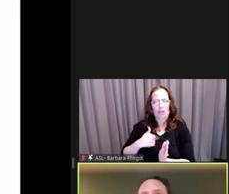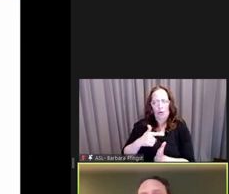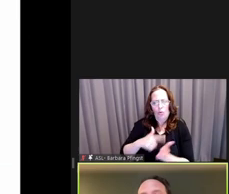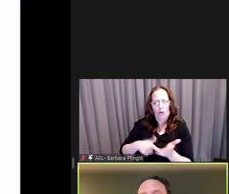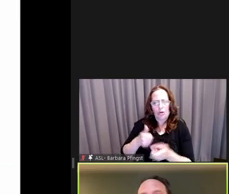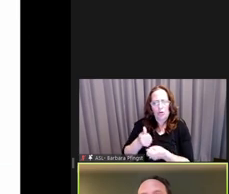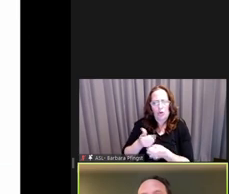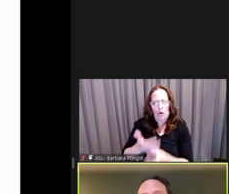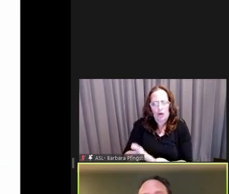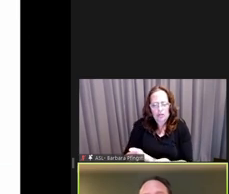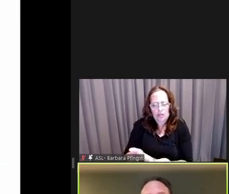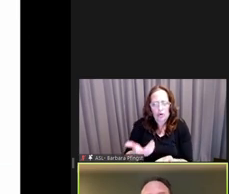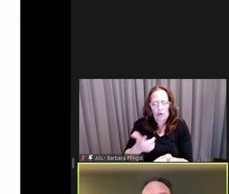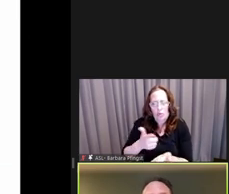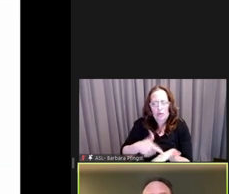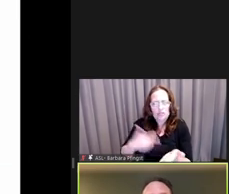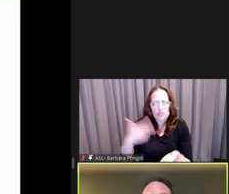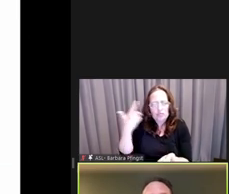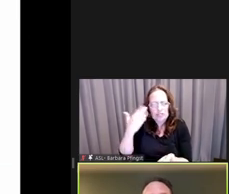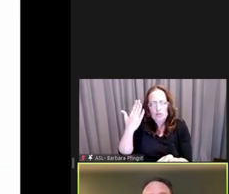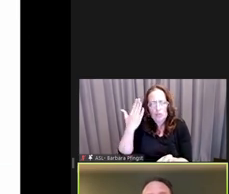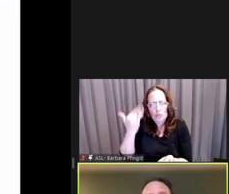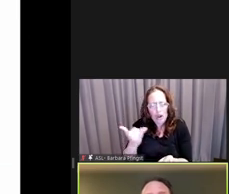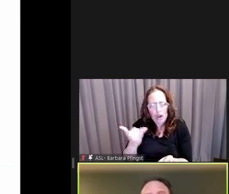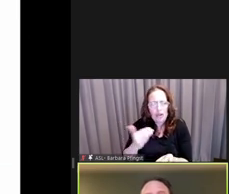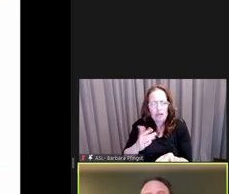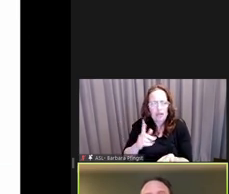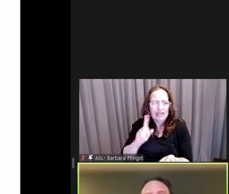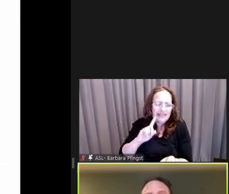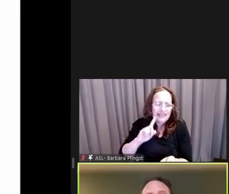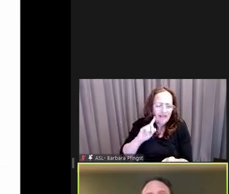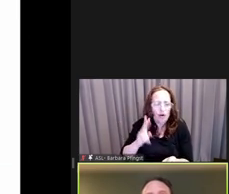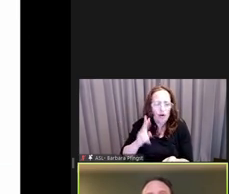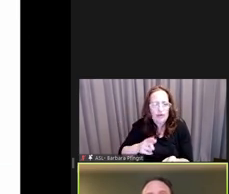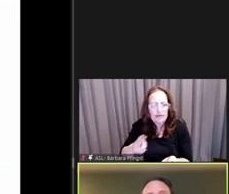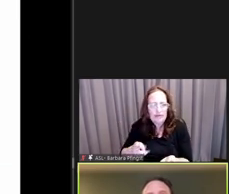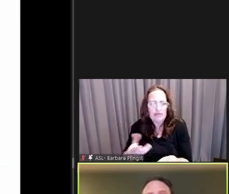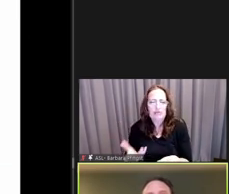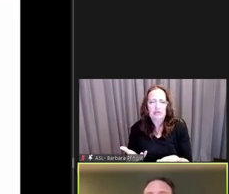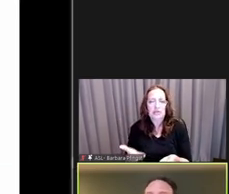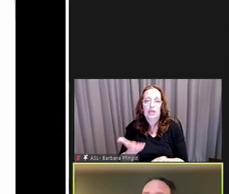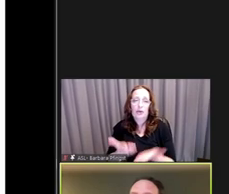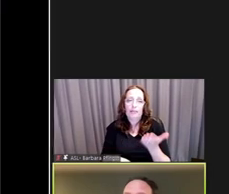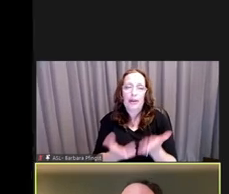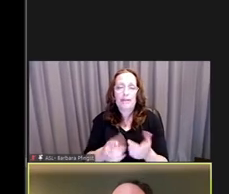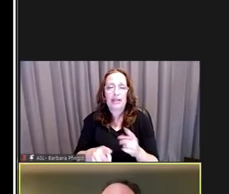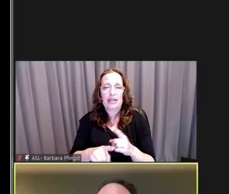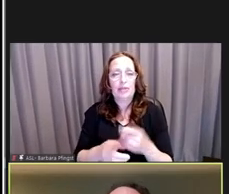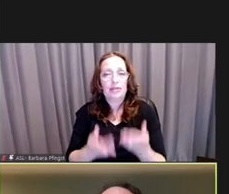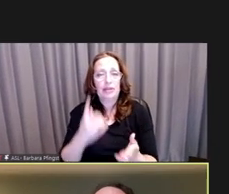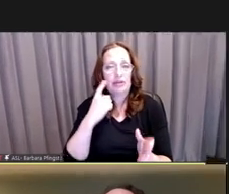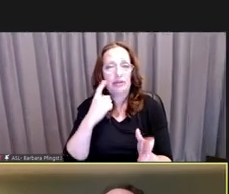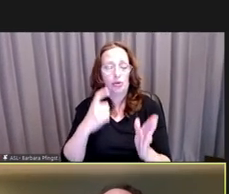you take all pediatric patients, and not specific by maybe when you're even identifying the child,